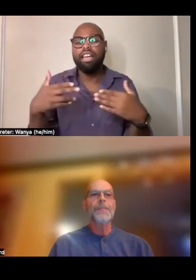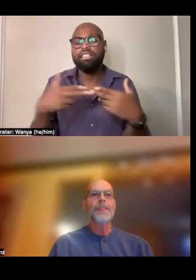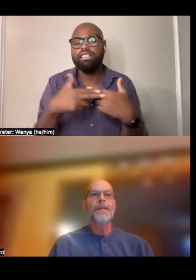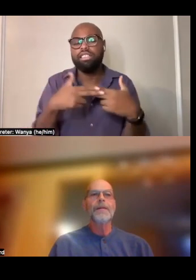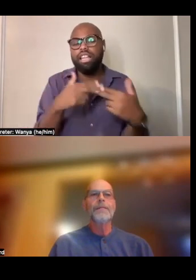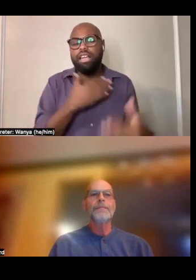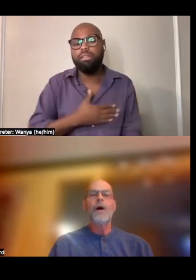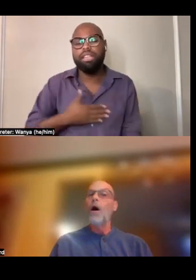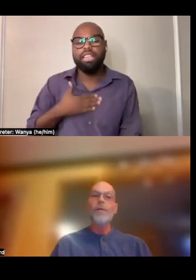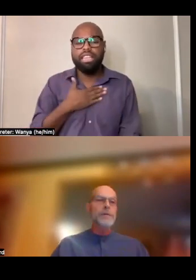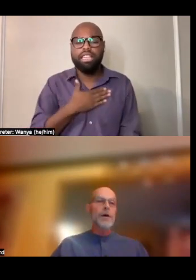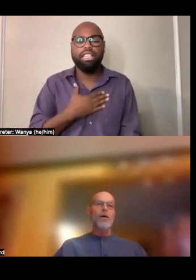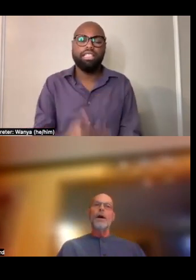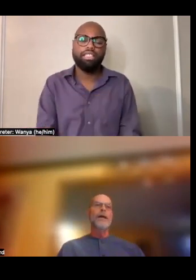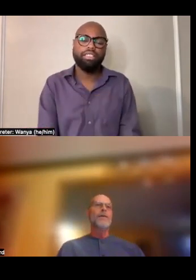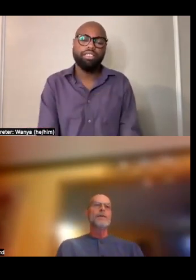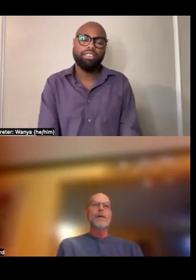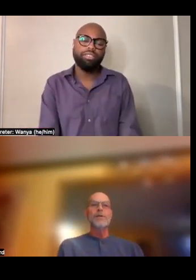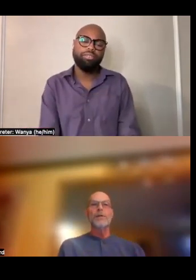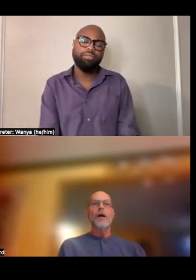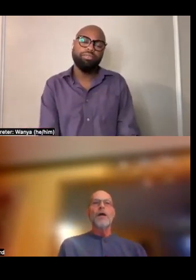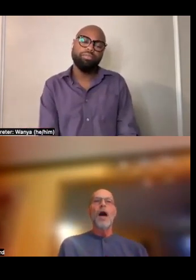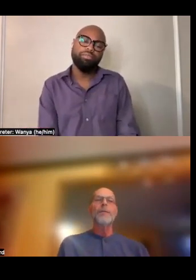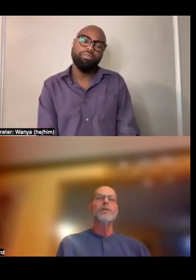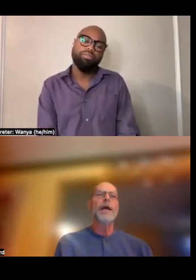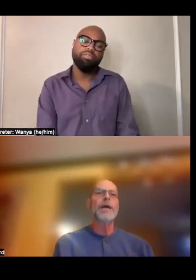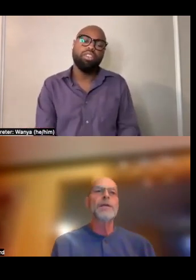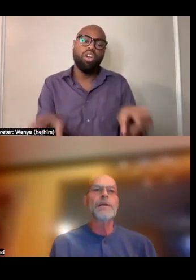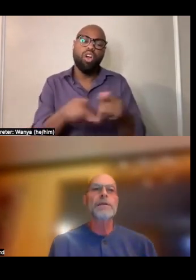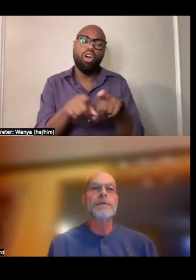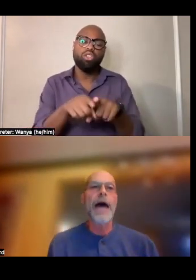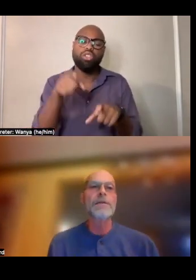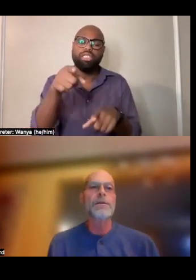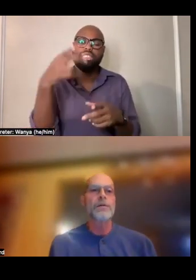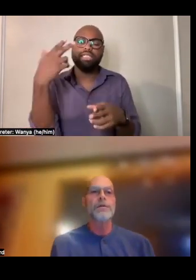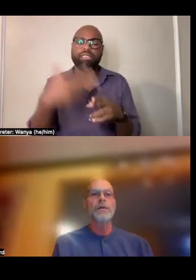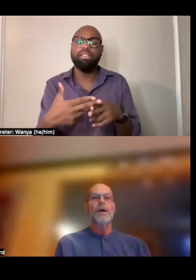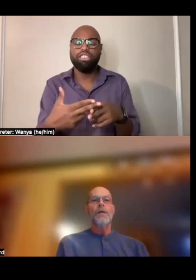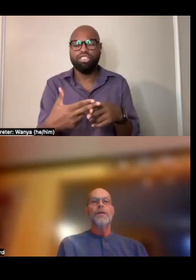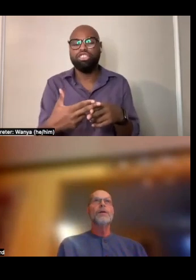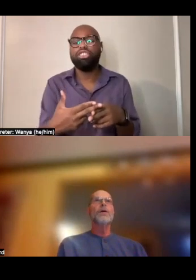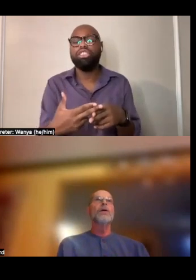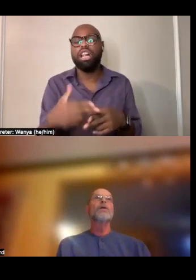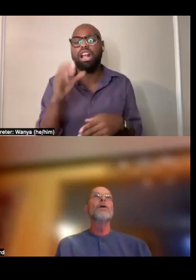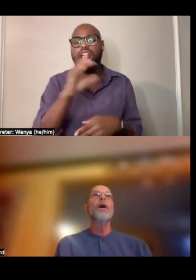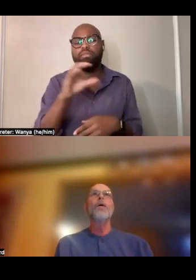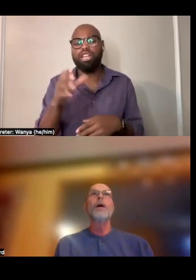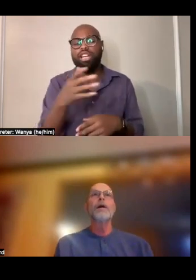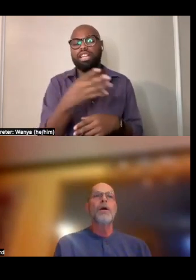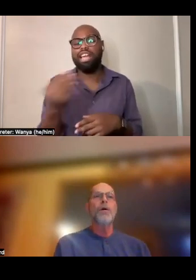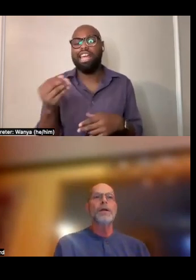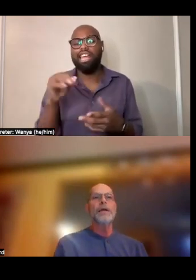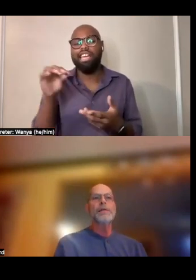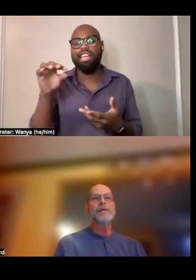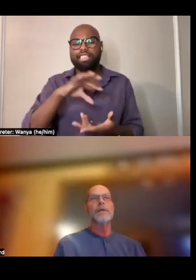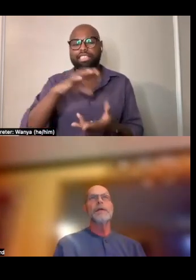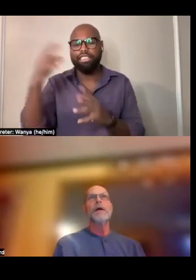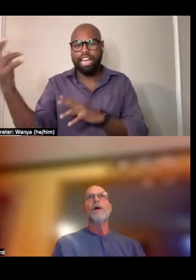Also, again, this was mentioned climate change and disasters. These are going to grow and grow in intensity.